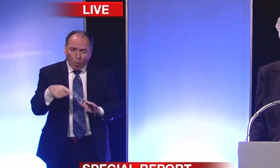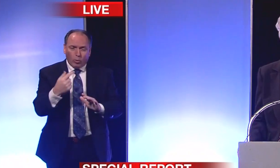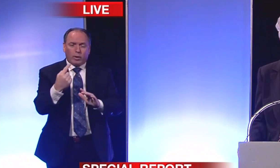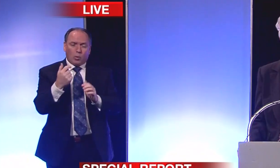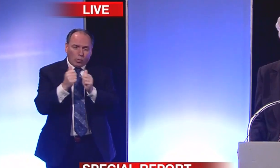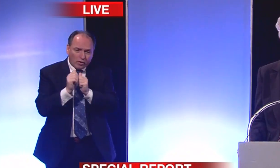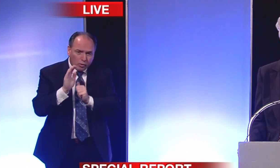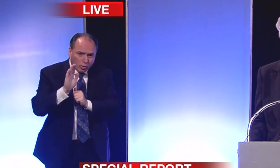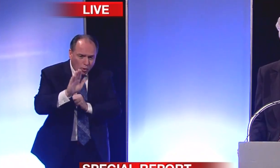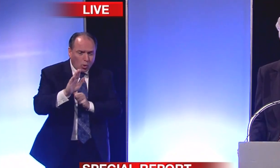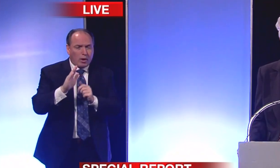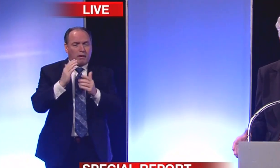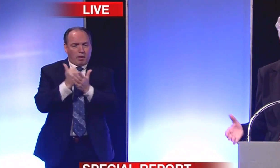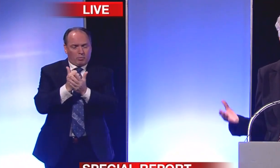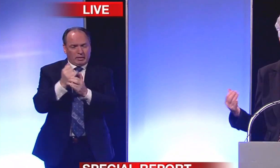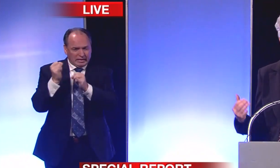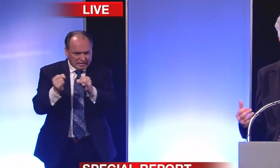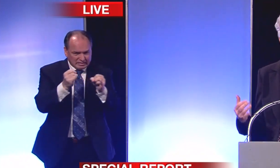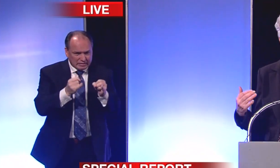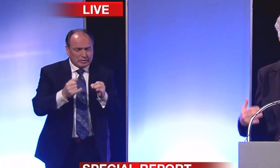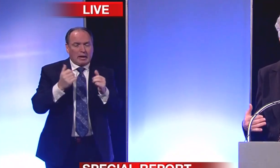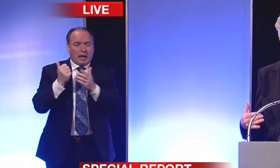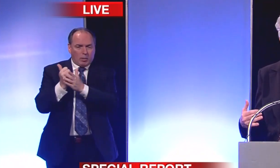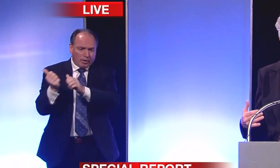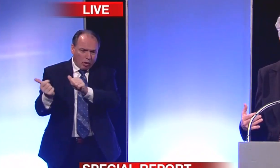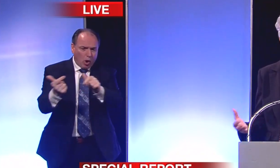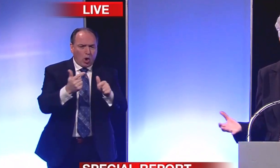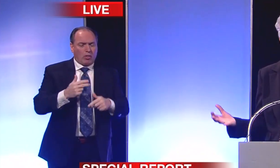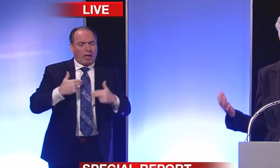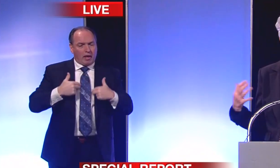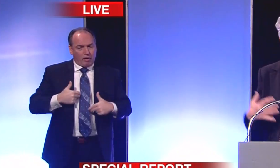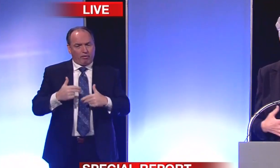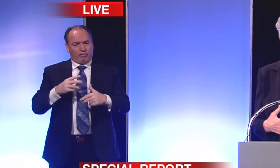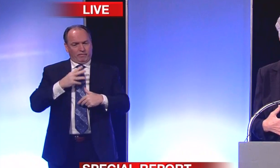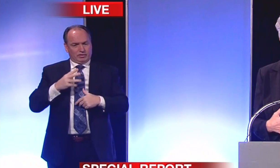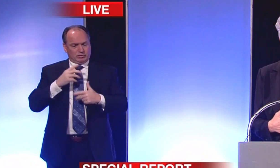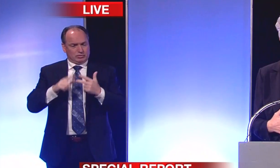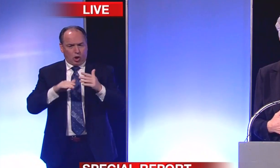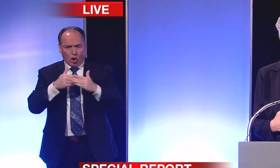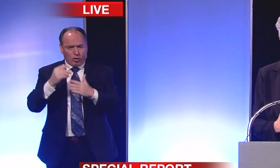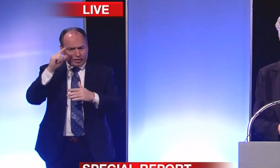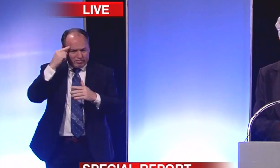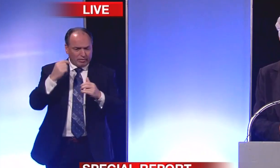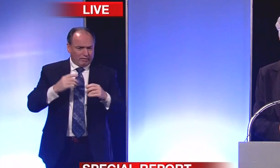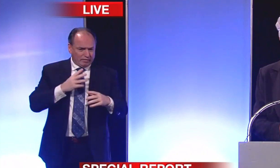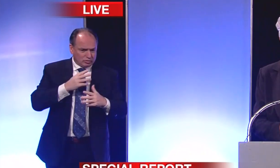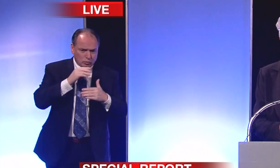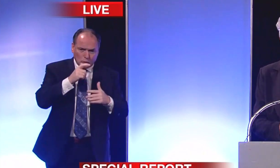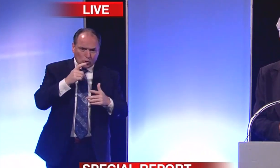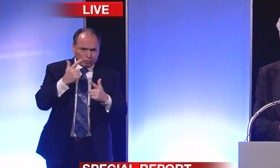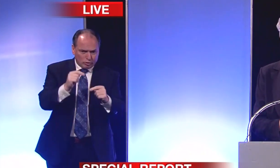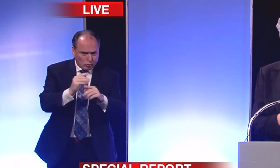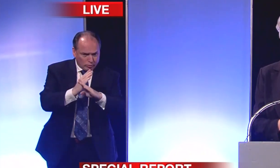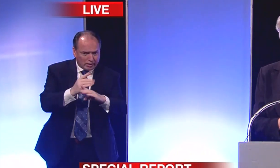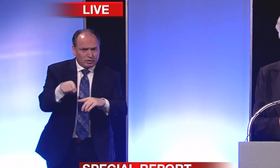FOR ASSISTING US IN THE STAY AT HOME ORDER BECAUSE AGAIN IT IS ONLY WITH THE HELP OF EACH ONE